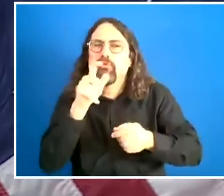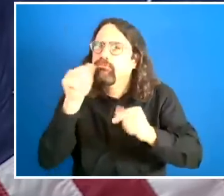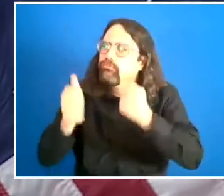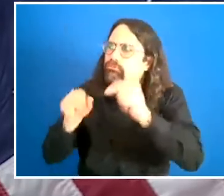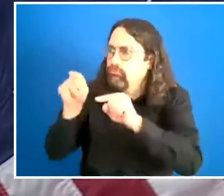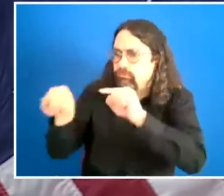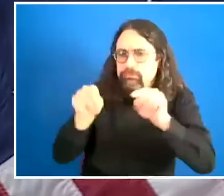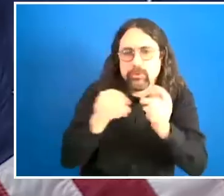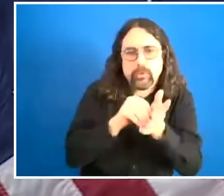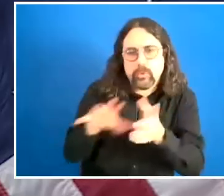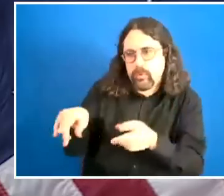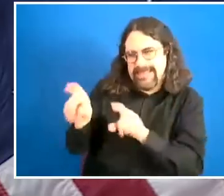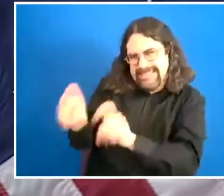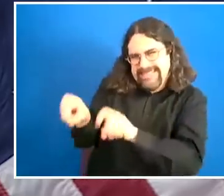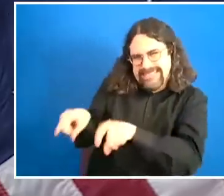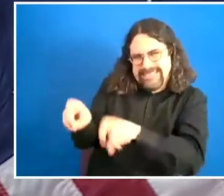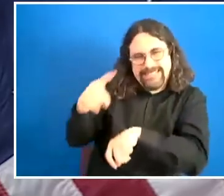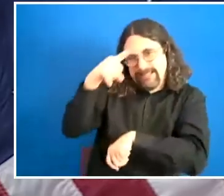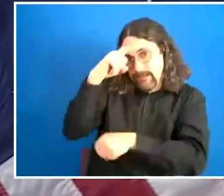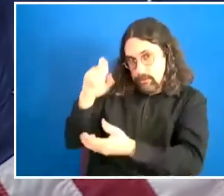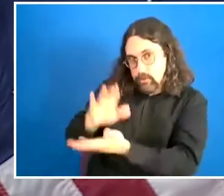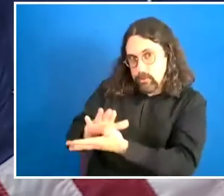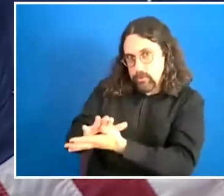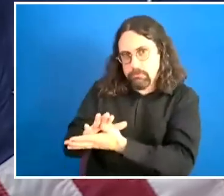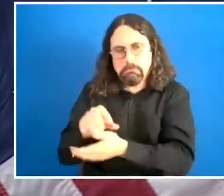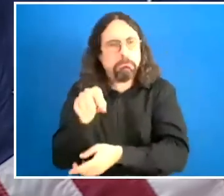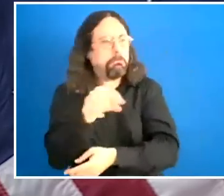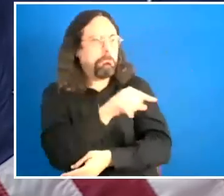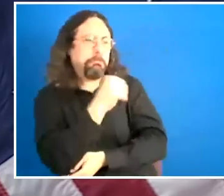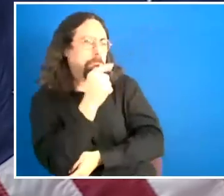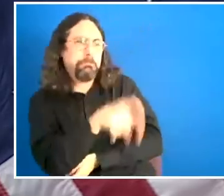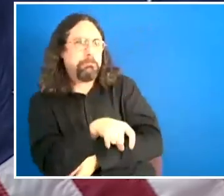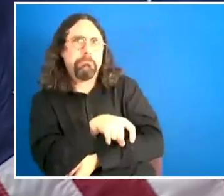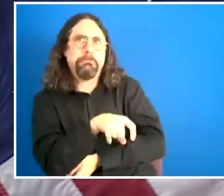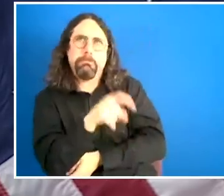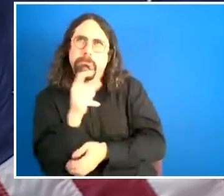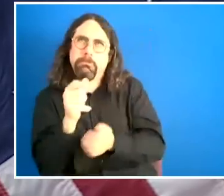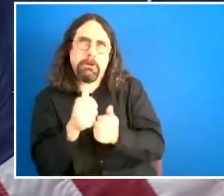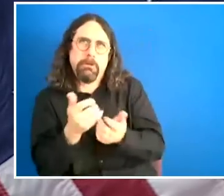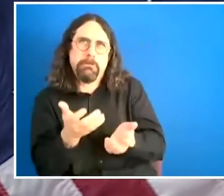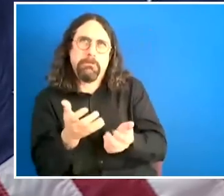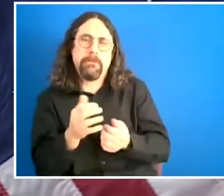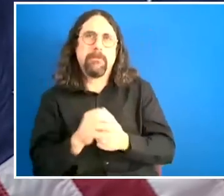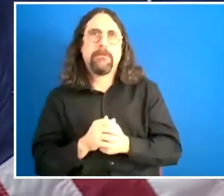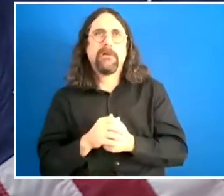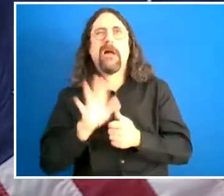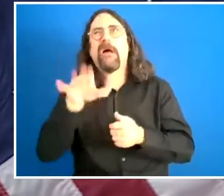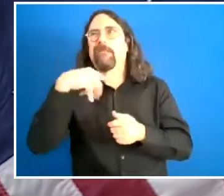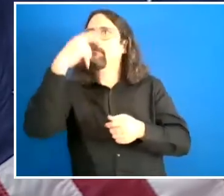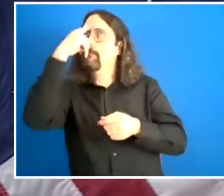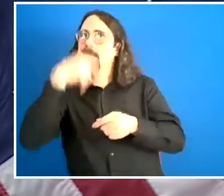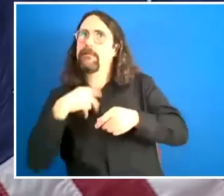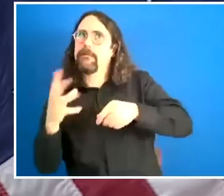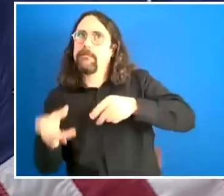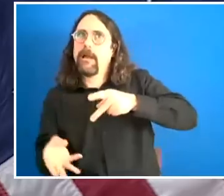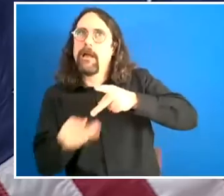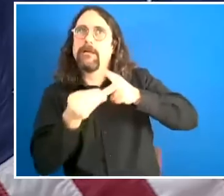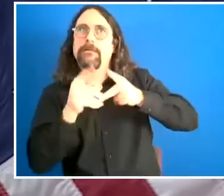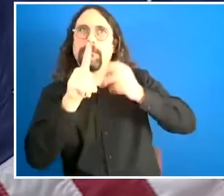SCHL?OO AND THEN MR. MAYOR, I WANTED O TASK ABOUT THE SUBWAY ANNNOUCEMENT. SOME OF THE ADVOCATES HAVE